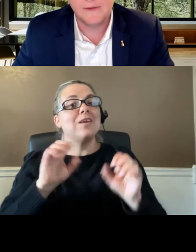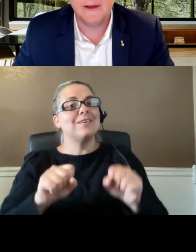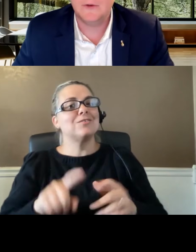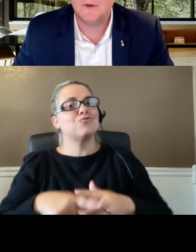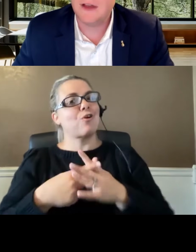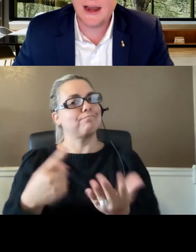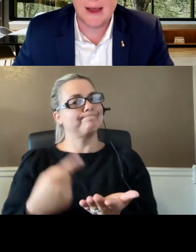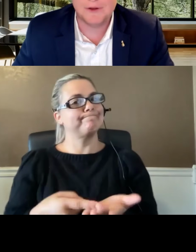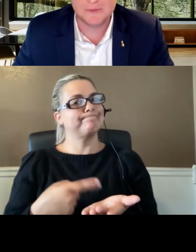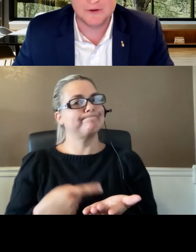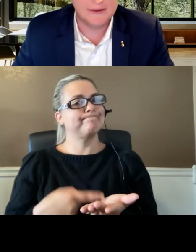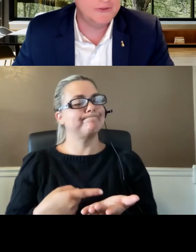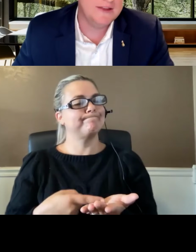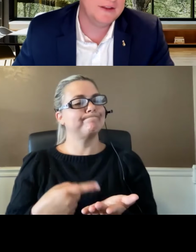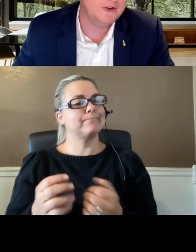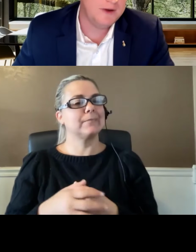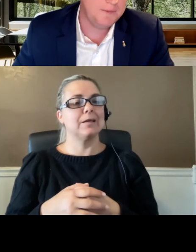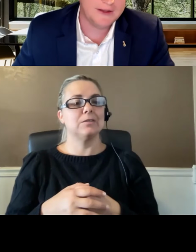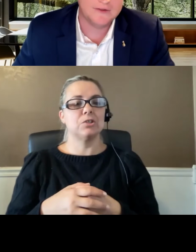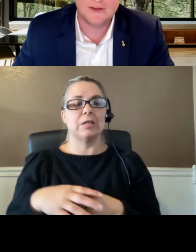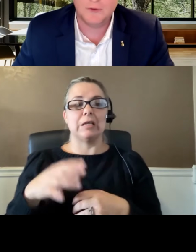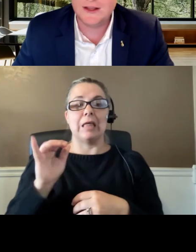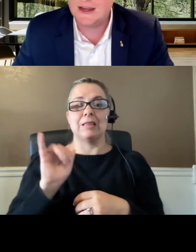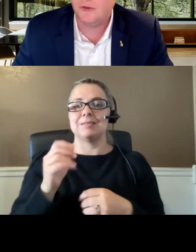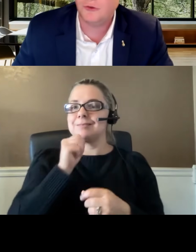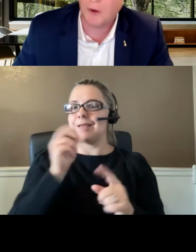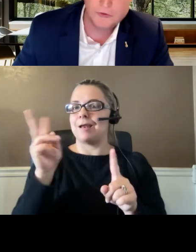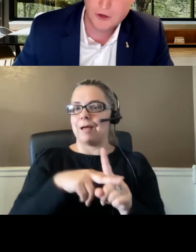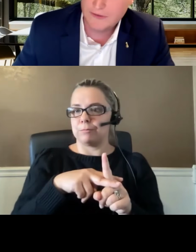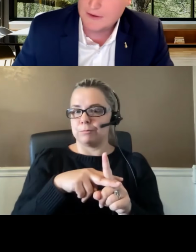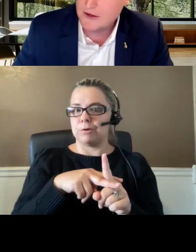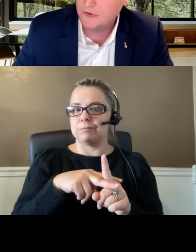The final one is "not applicable". I've seen this on too many places. It's really supposed to only be